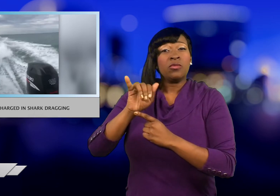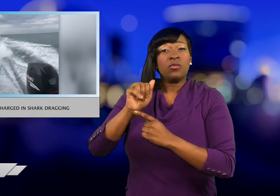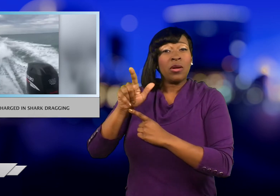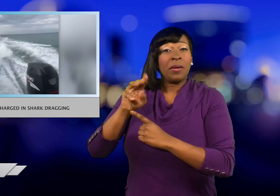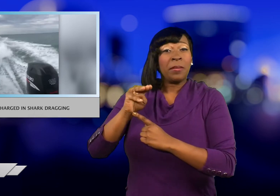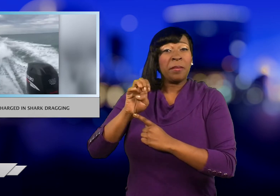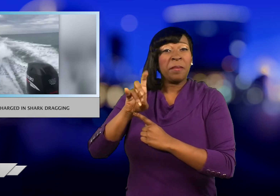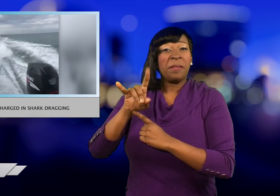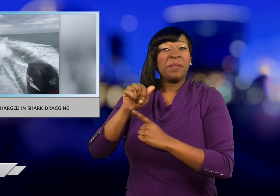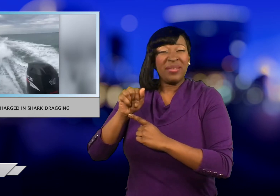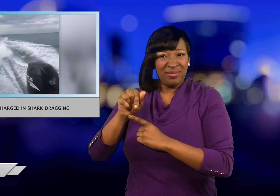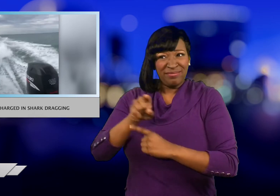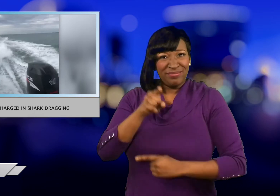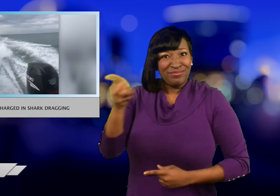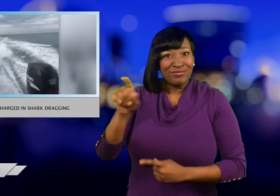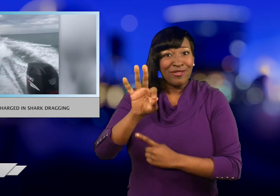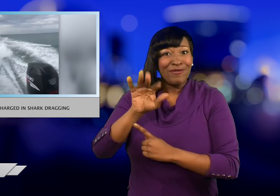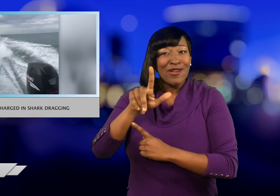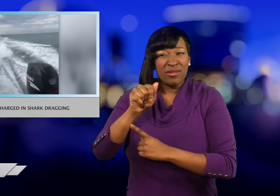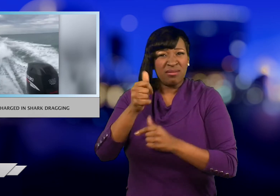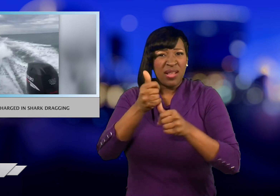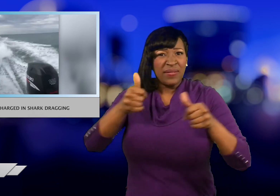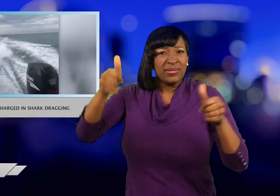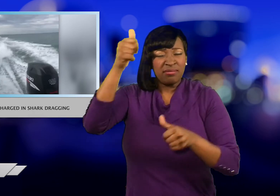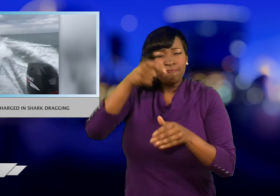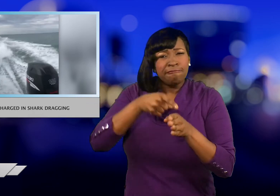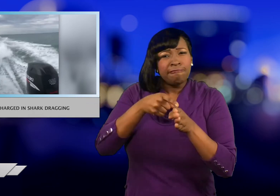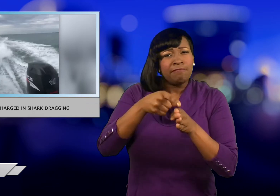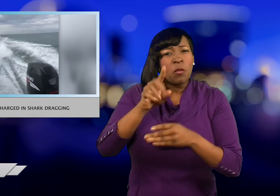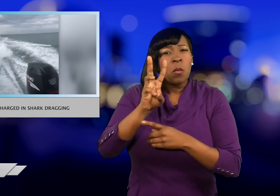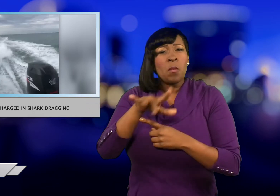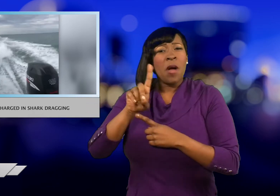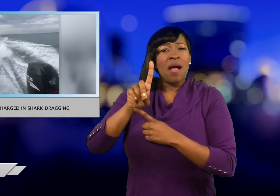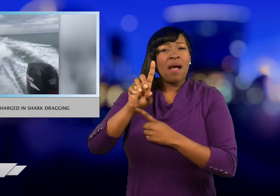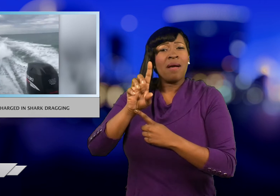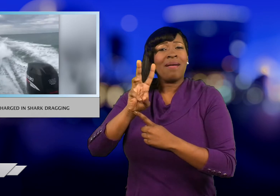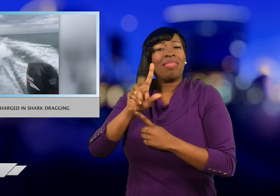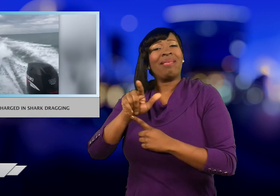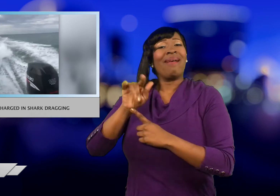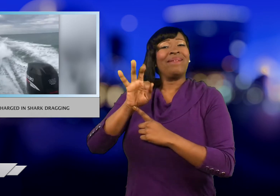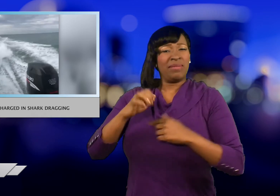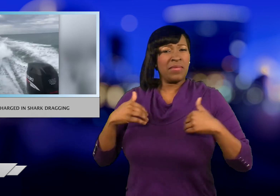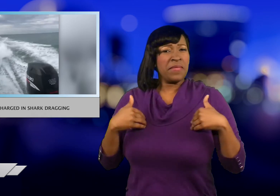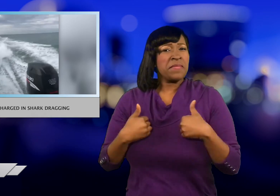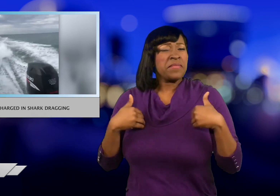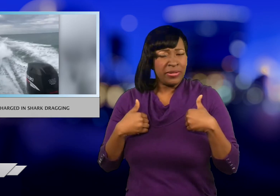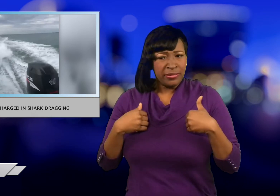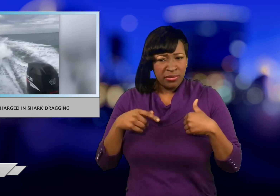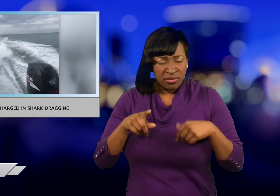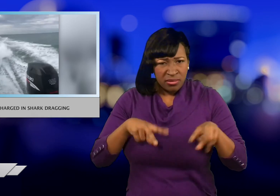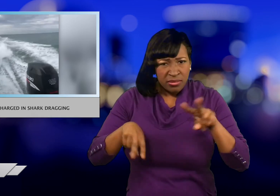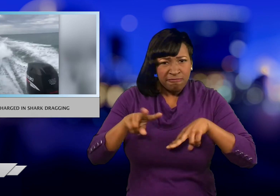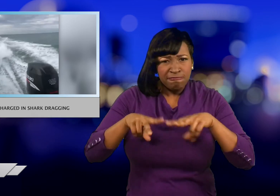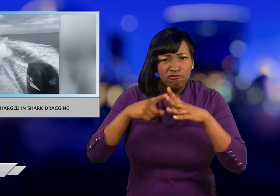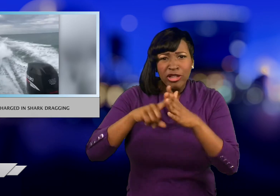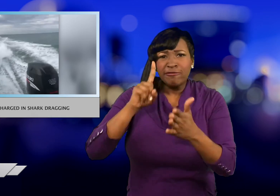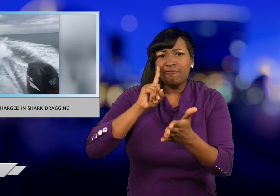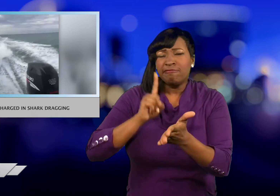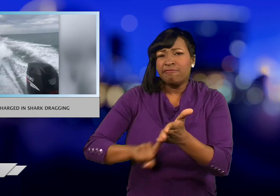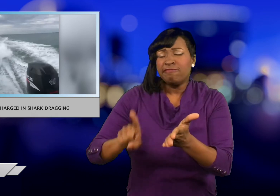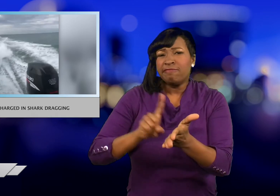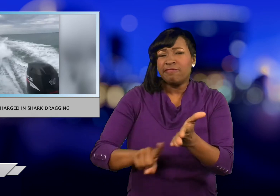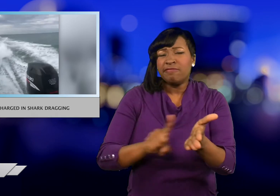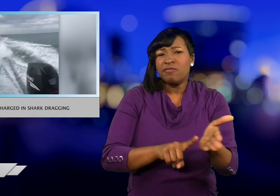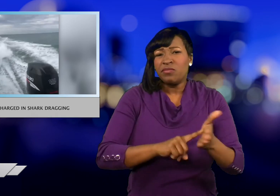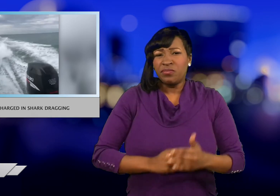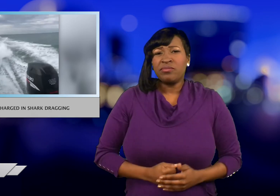on social media in July.